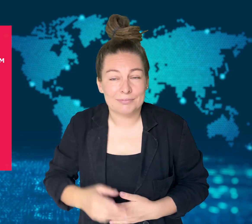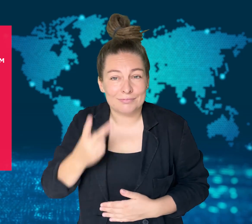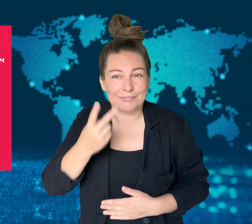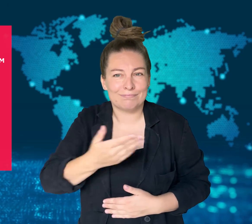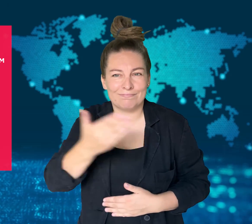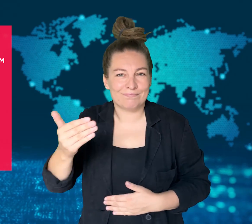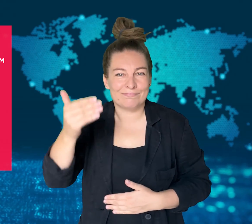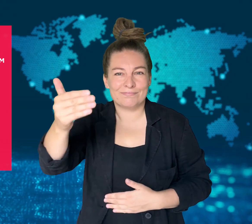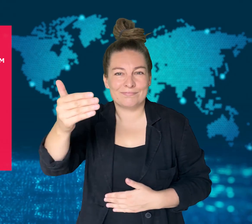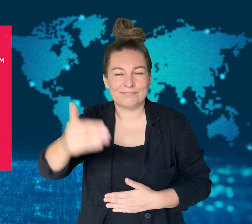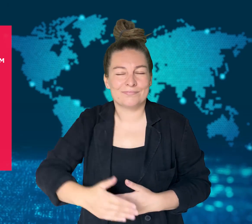See you next time!